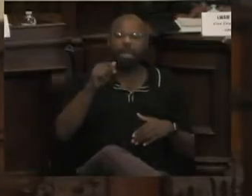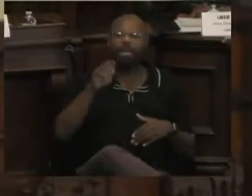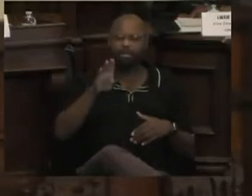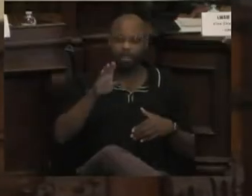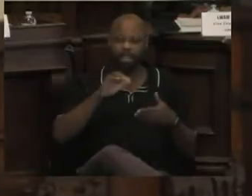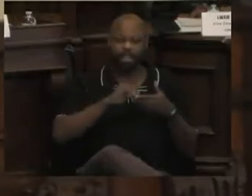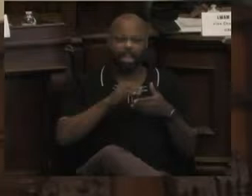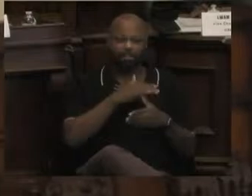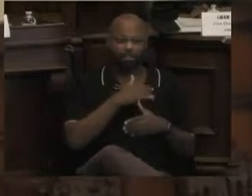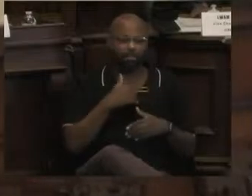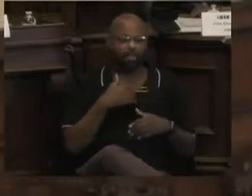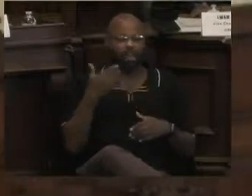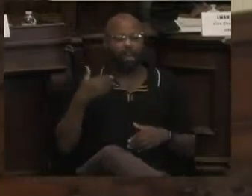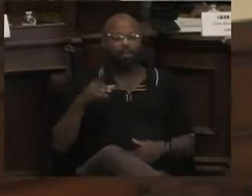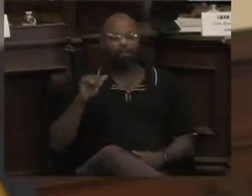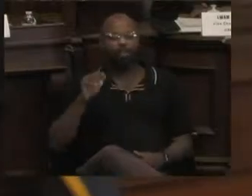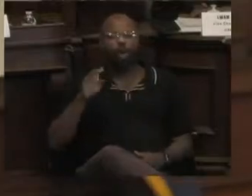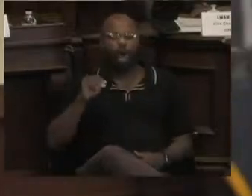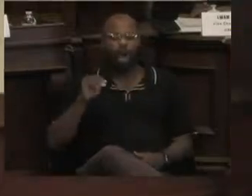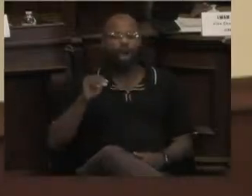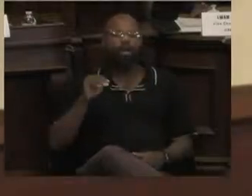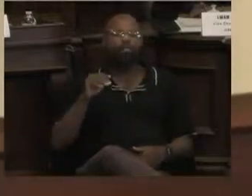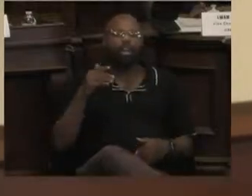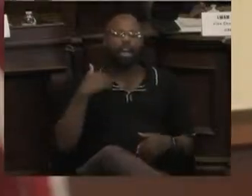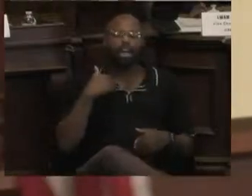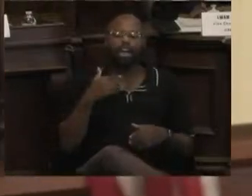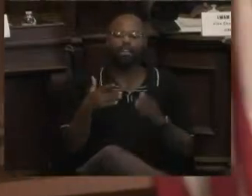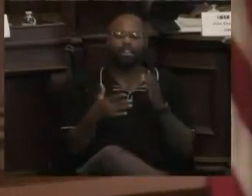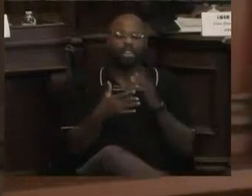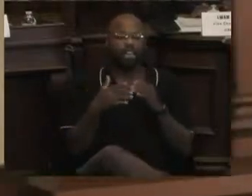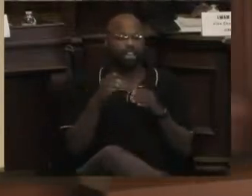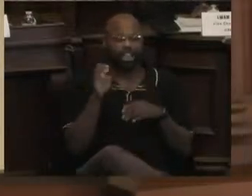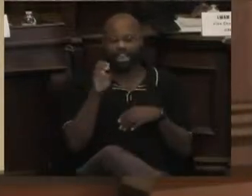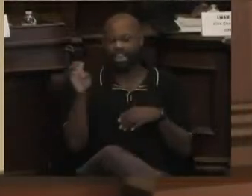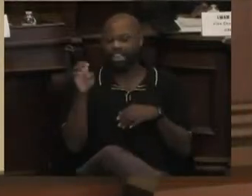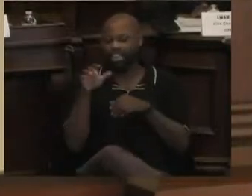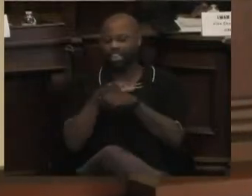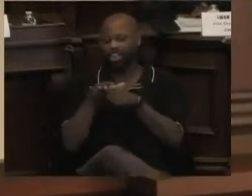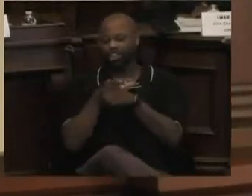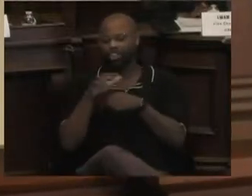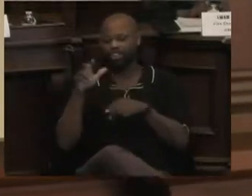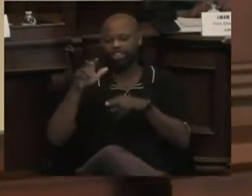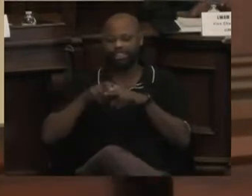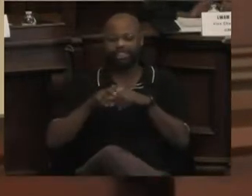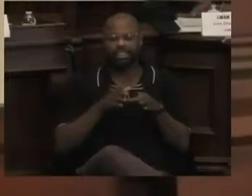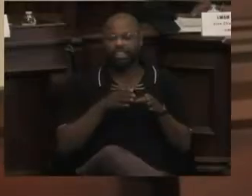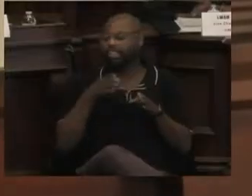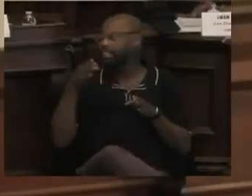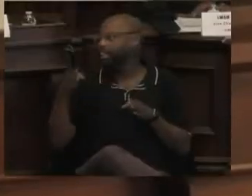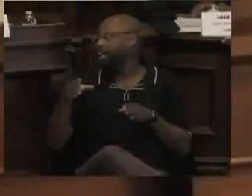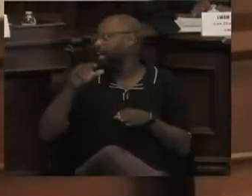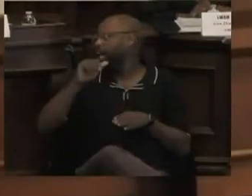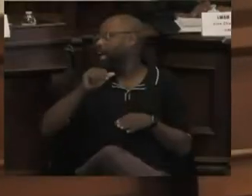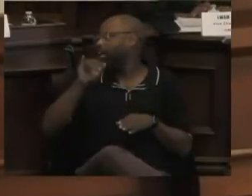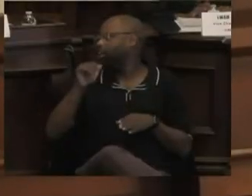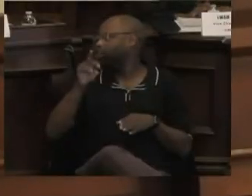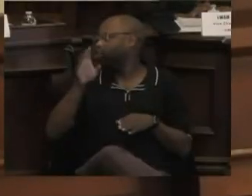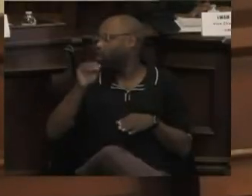Good evening. Karen Thomas, PAB Alliance member. Hello, I'm